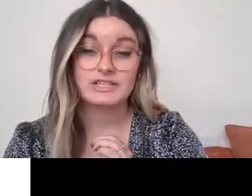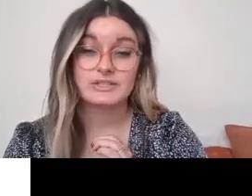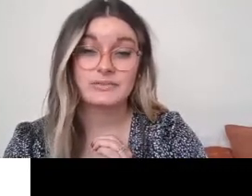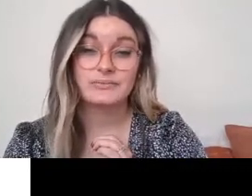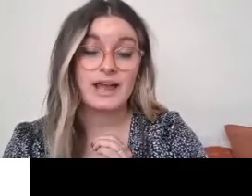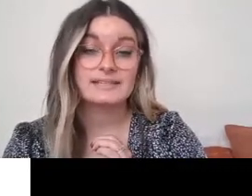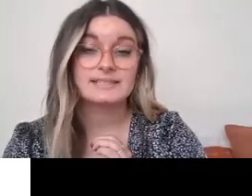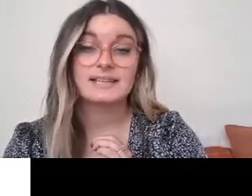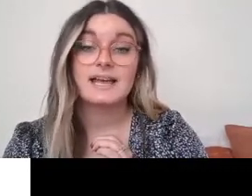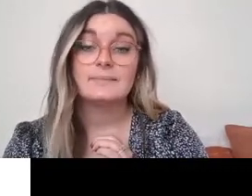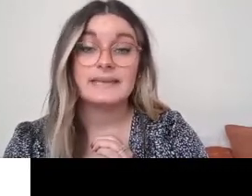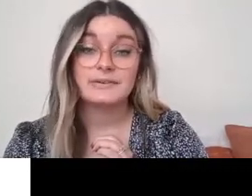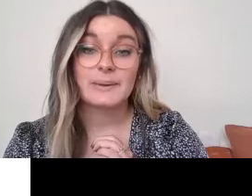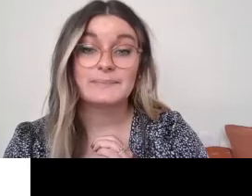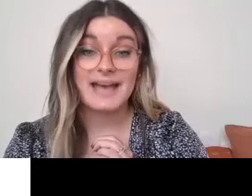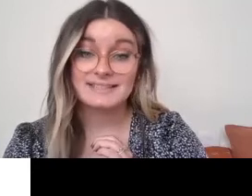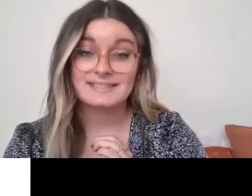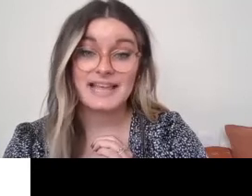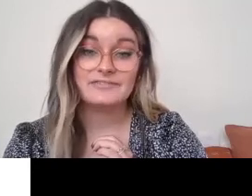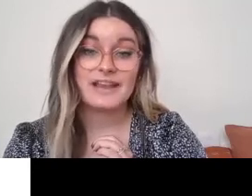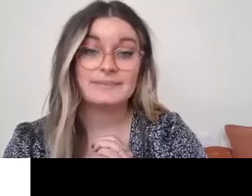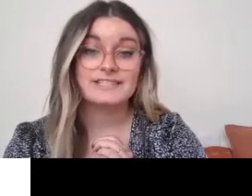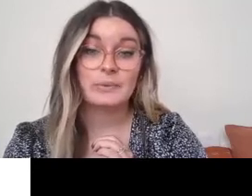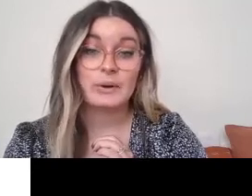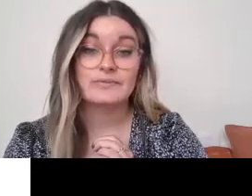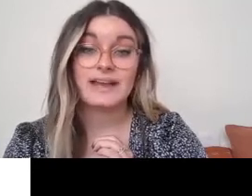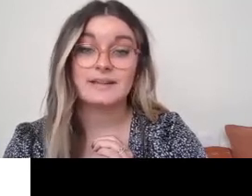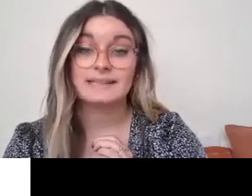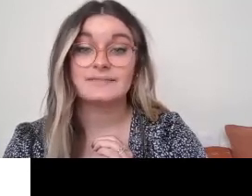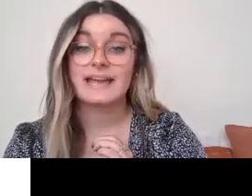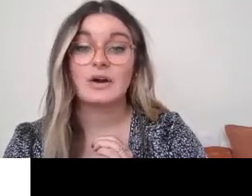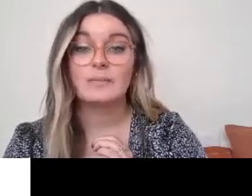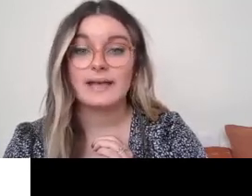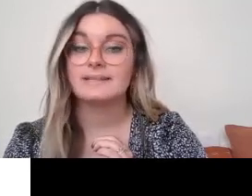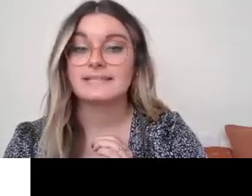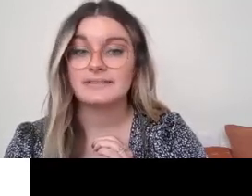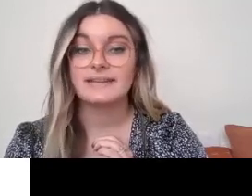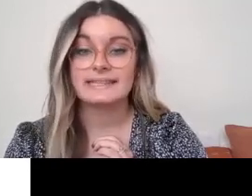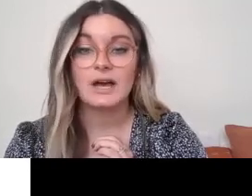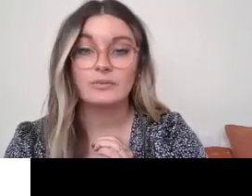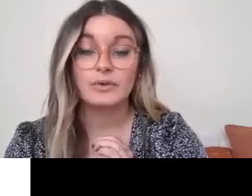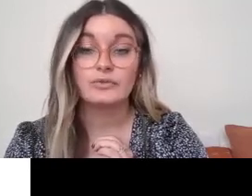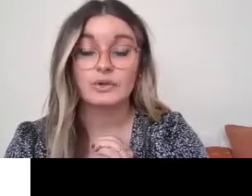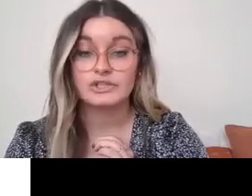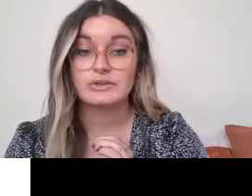with friends, being around pets and family support provided by living at home have been significantly helpful for students.